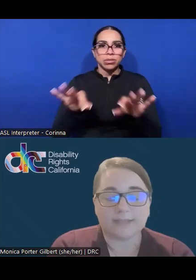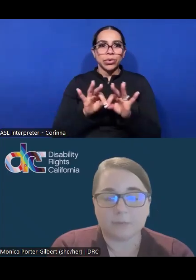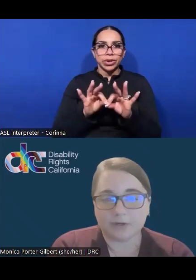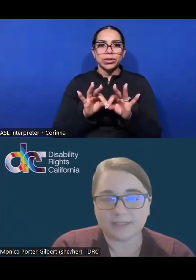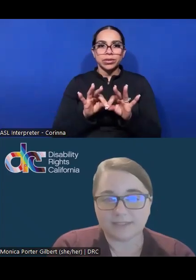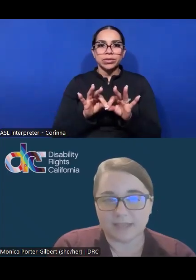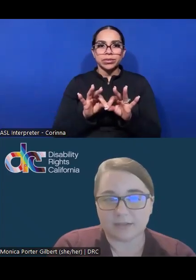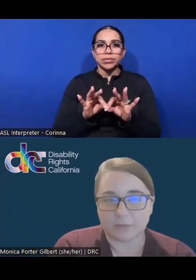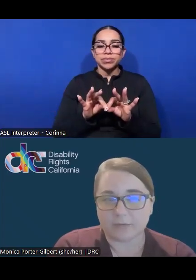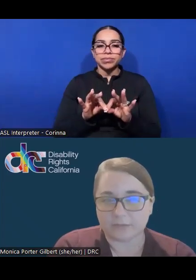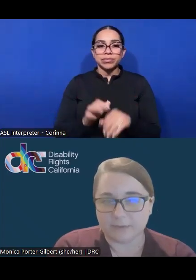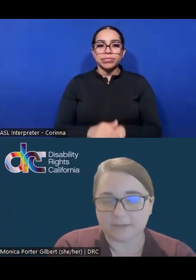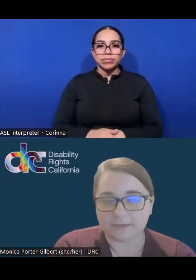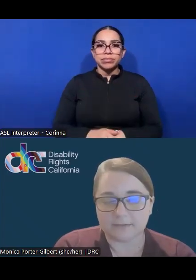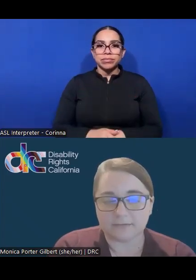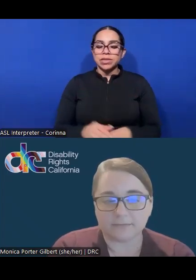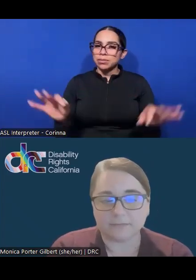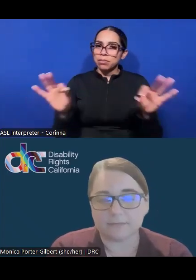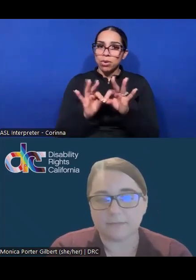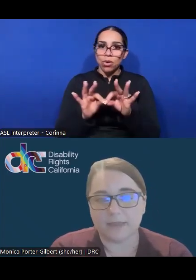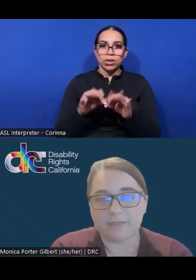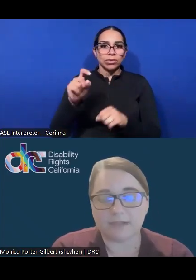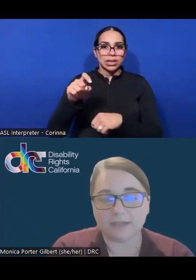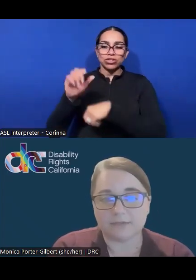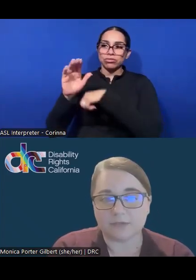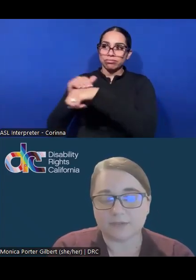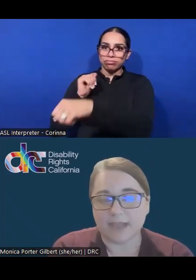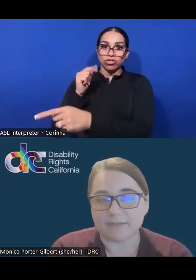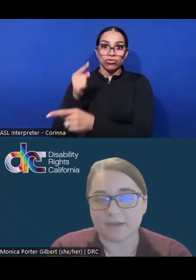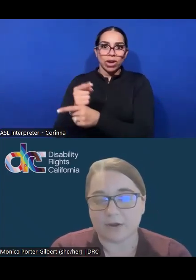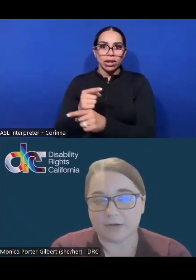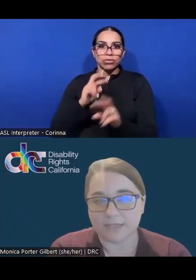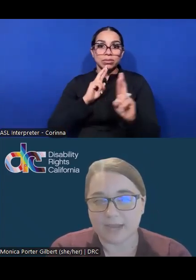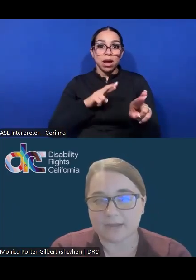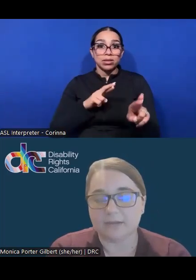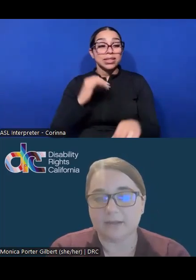It's important to send the right response. If an individual is having a heart attack